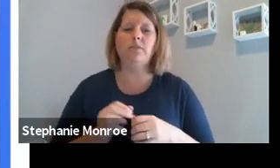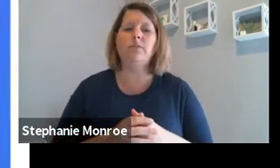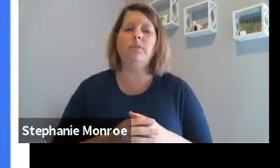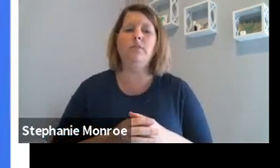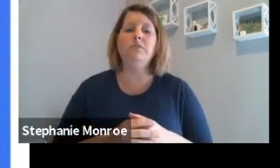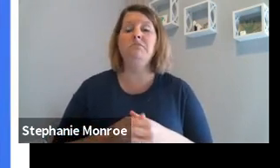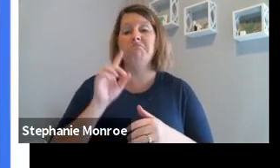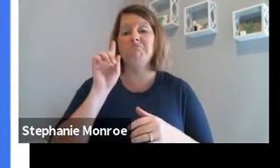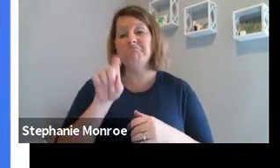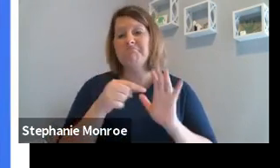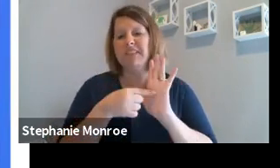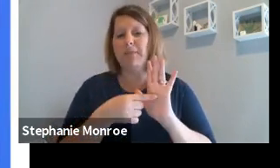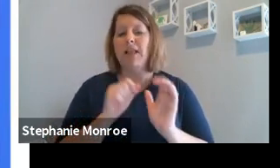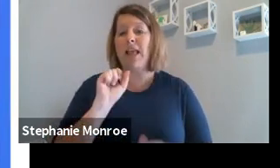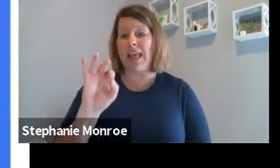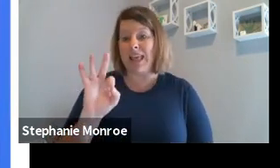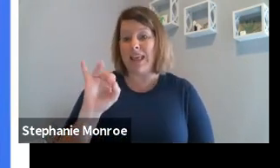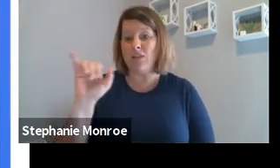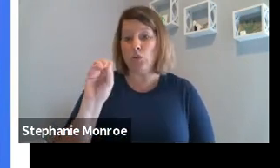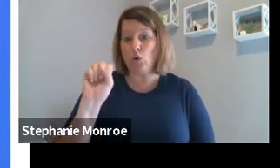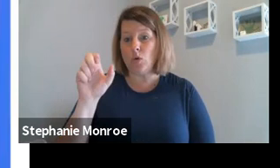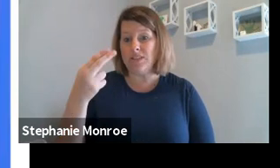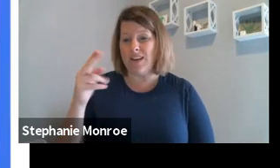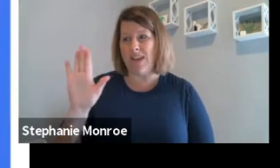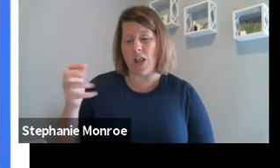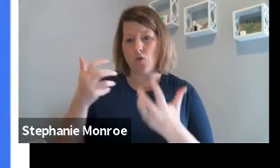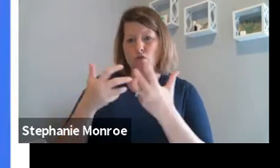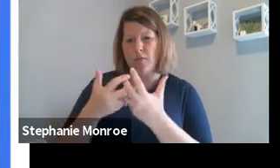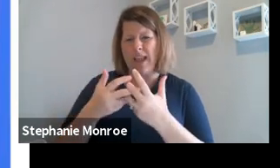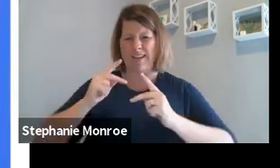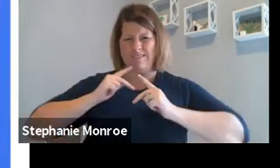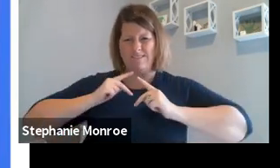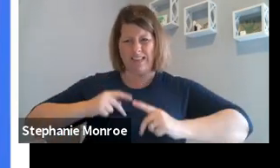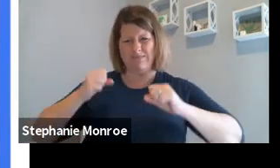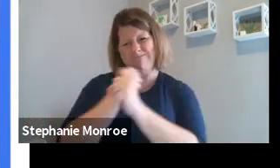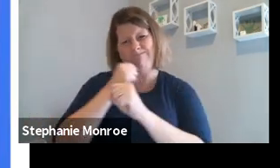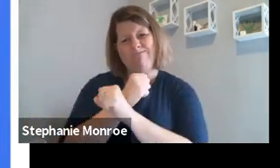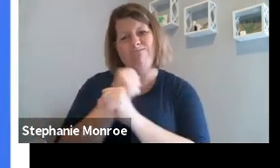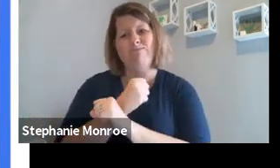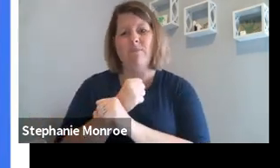If Joseph and his roommate get into a physical altercation is it considered domestic violence?